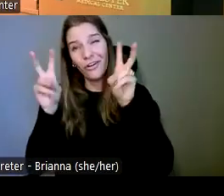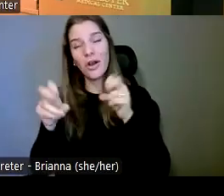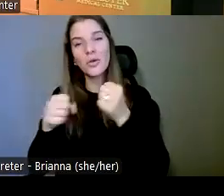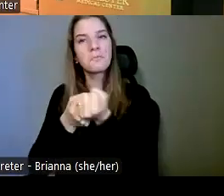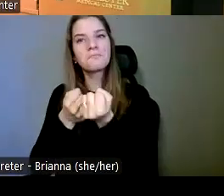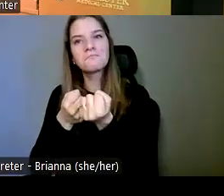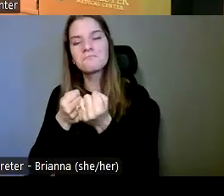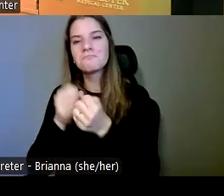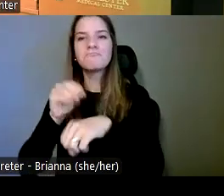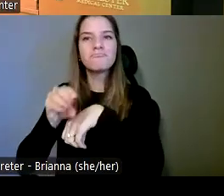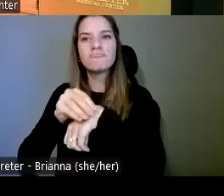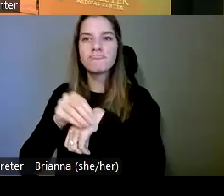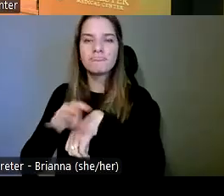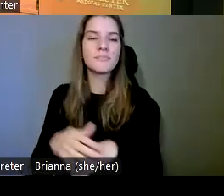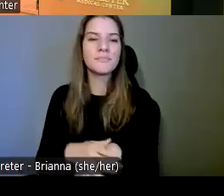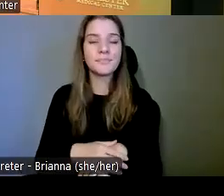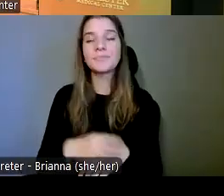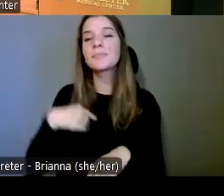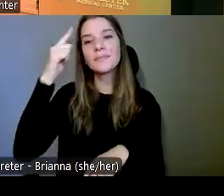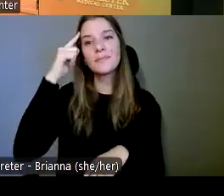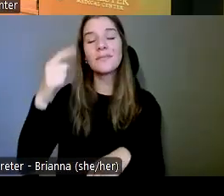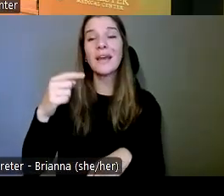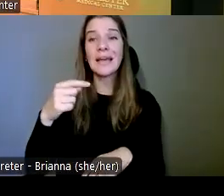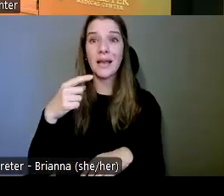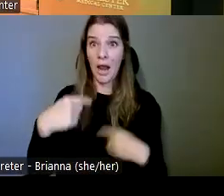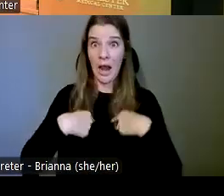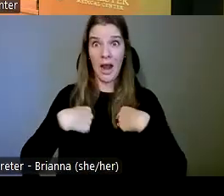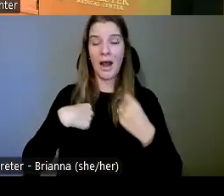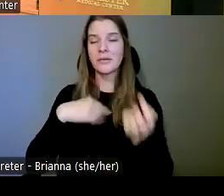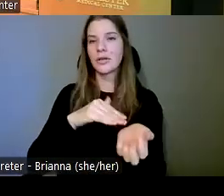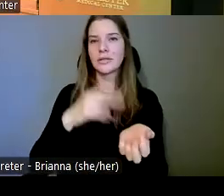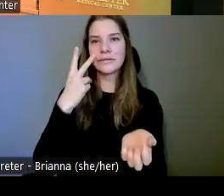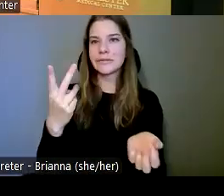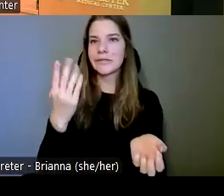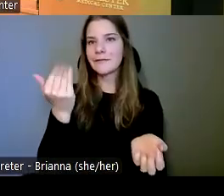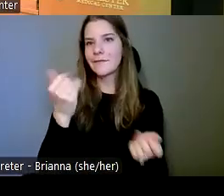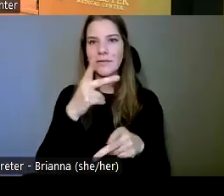thing that I think about if I say see 15 patients in a day and people are struggling with trauma,